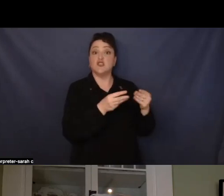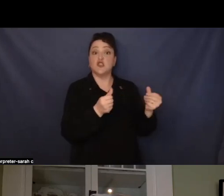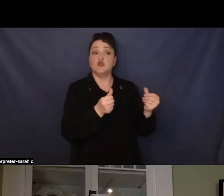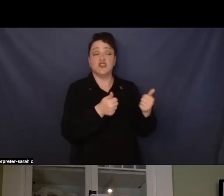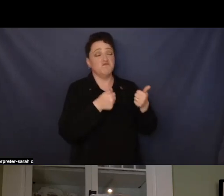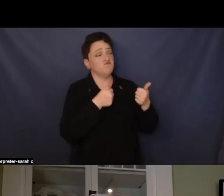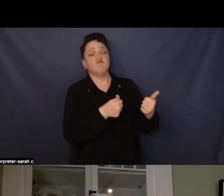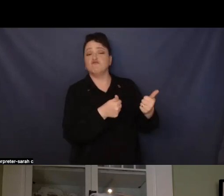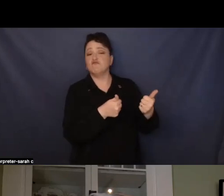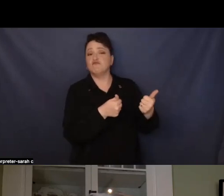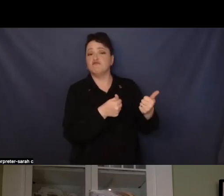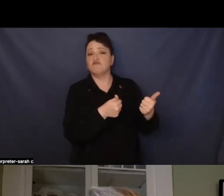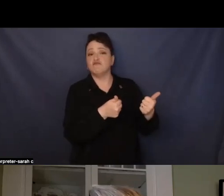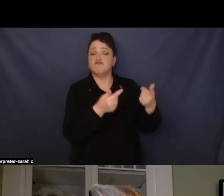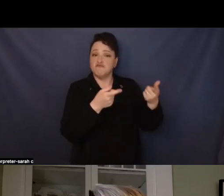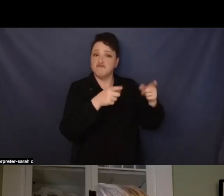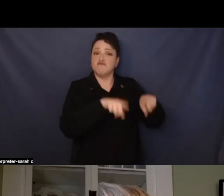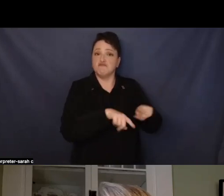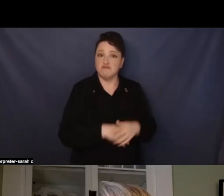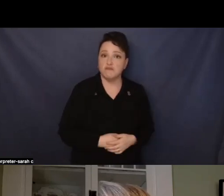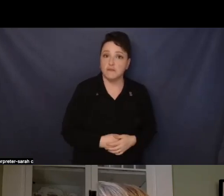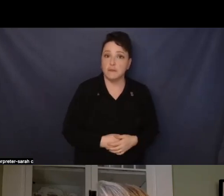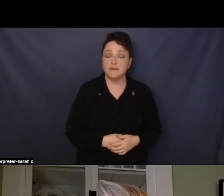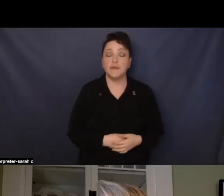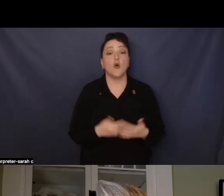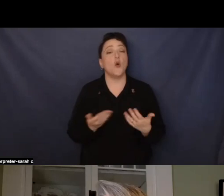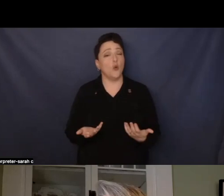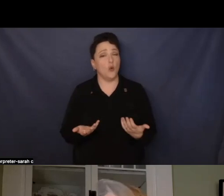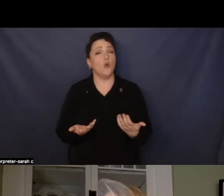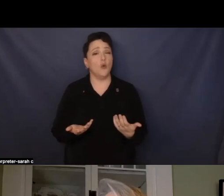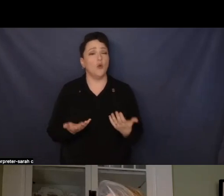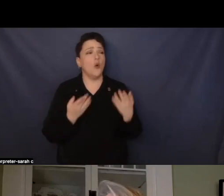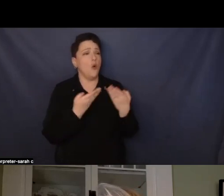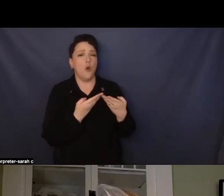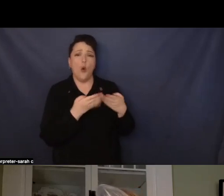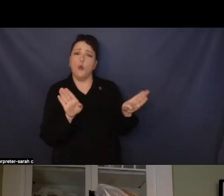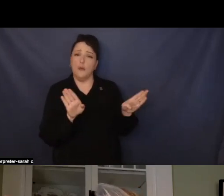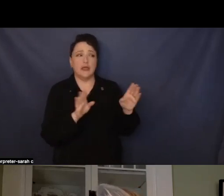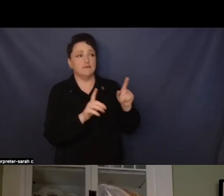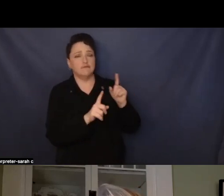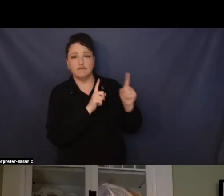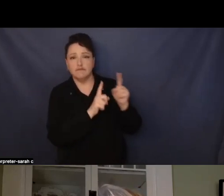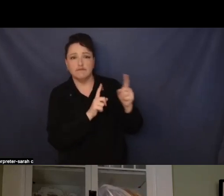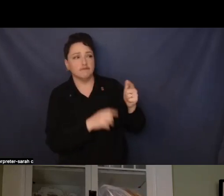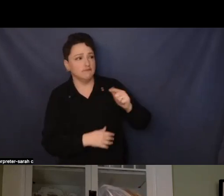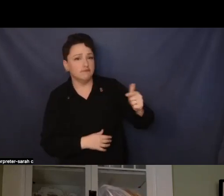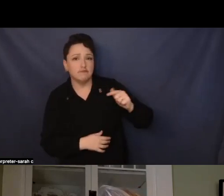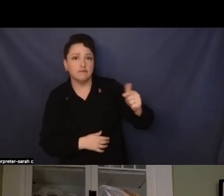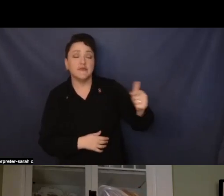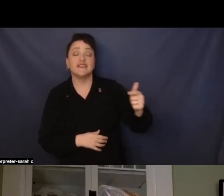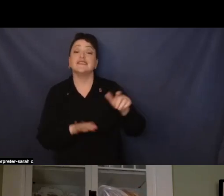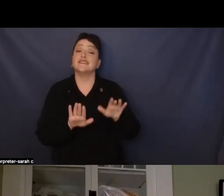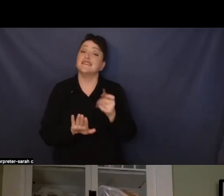So I think having that open -- all of these, each step it's going to be easier to